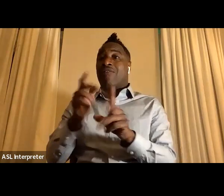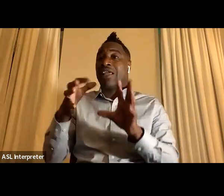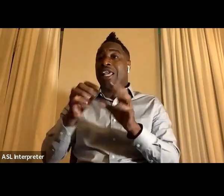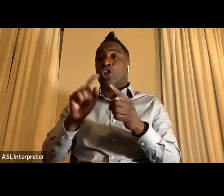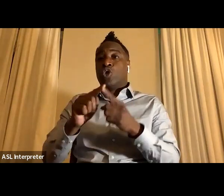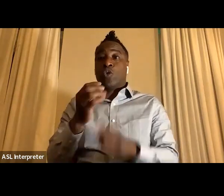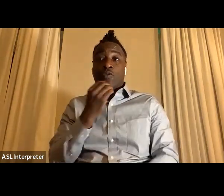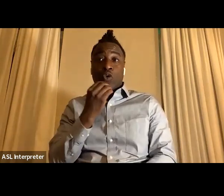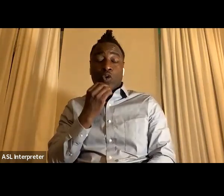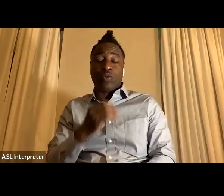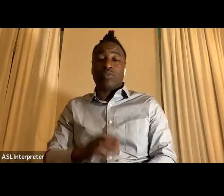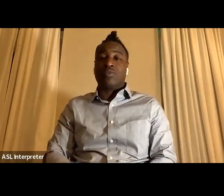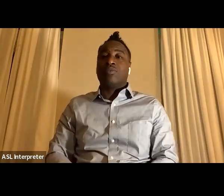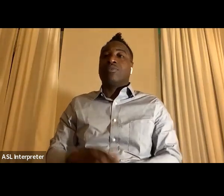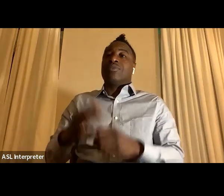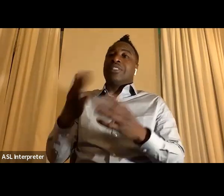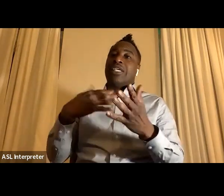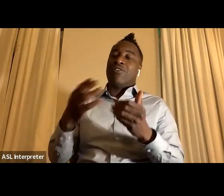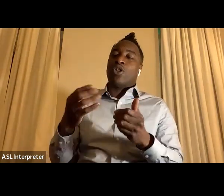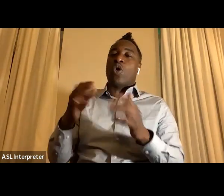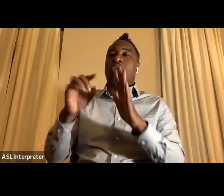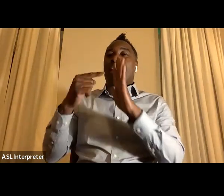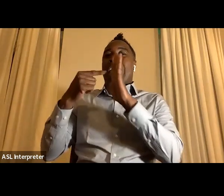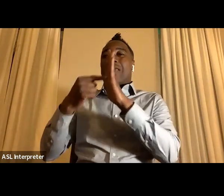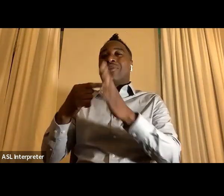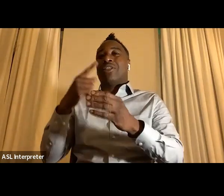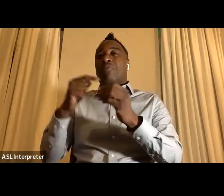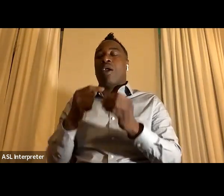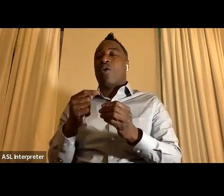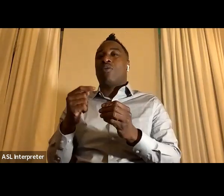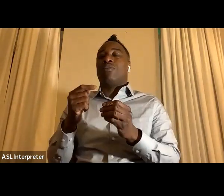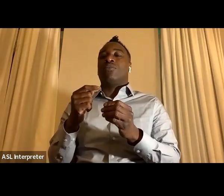Although the exhibition is about food insecurity, it's really